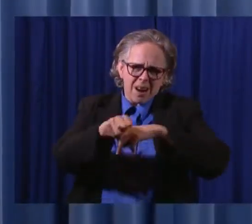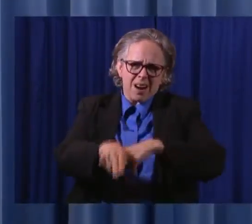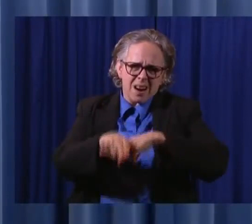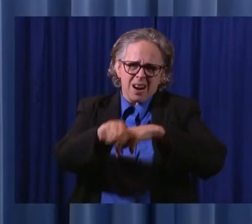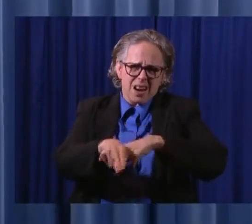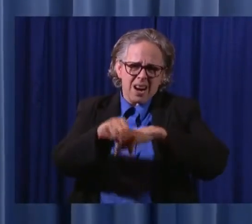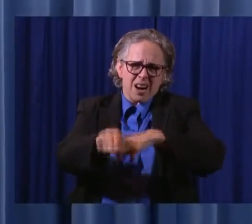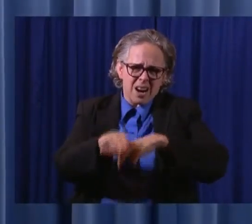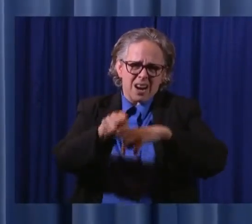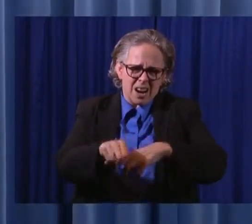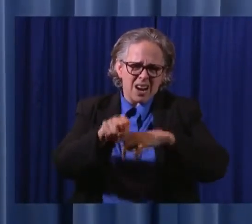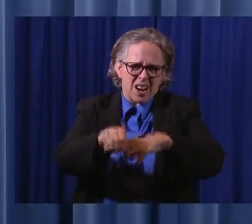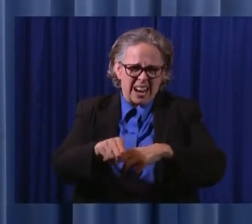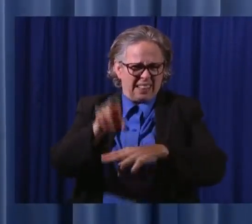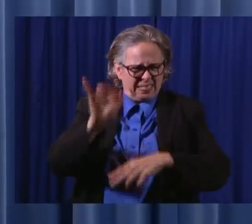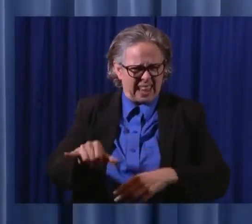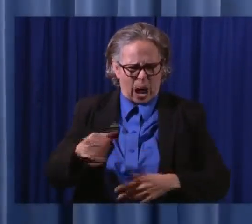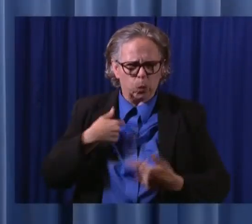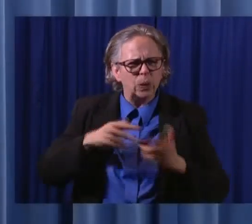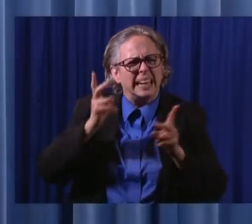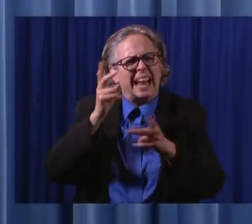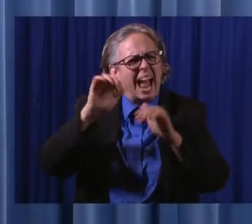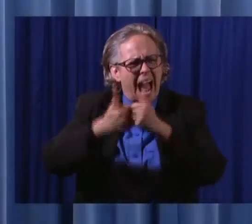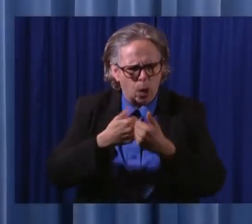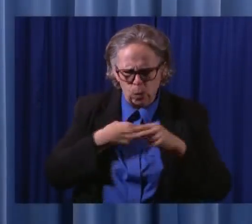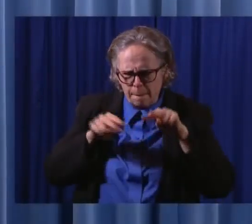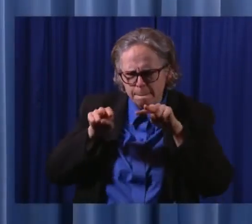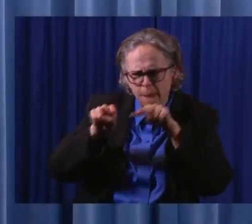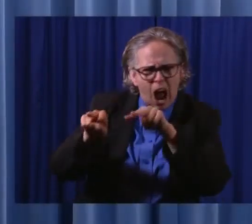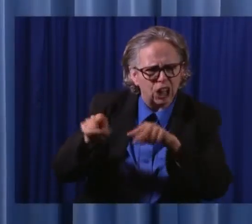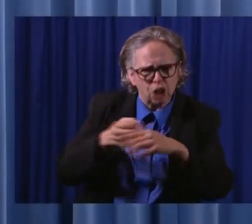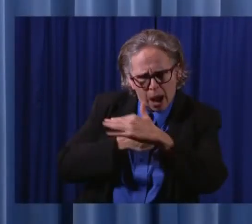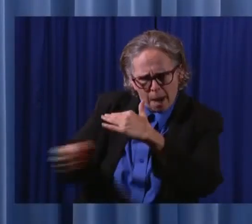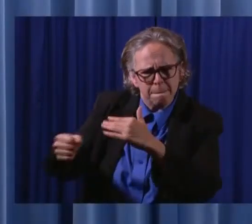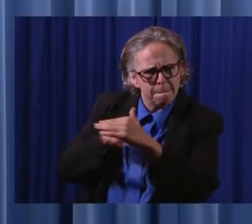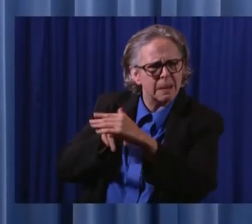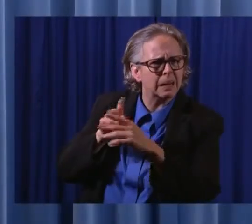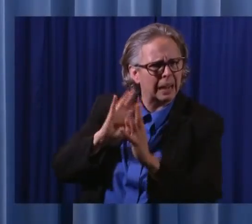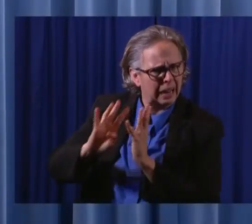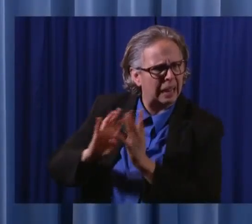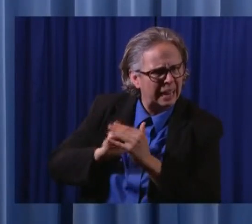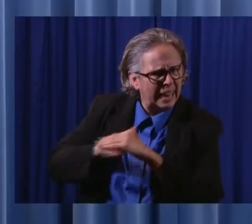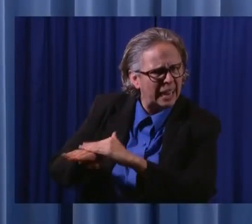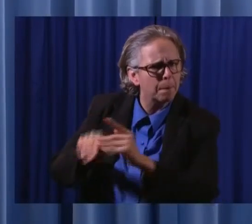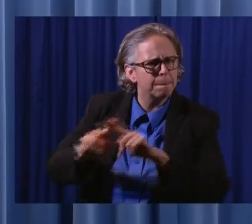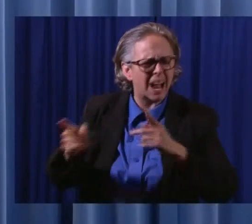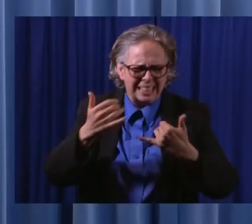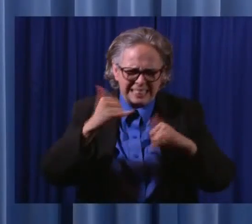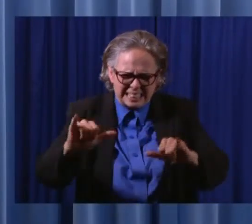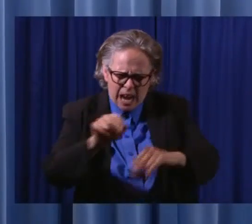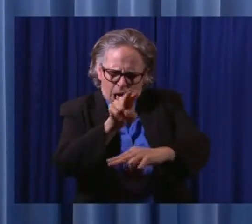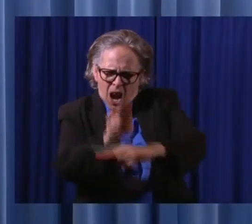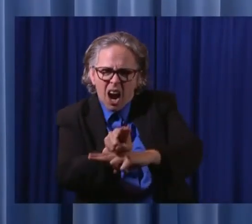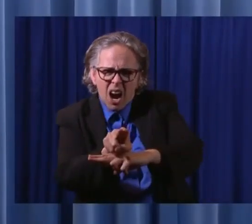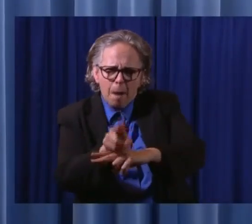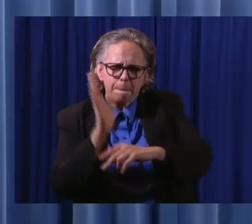THING THE BEDS AND THE CONCERN LONG-TERM ABOUT HAVING THE REQUISITE SPACE AND WE KEEP TRACK OF HOW MANY WE DO EACH